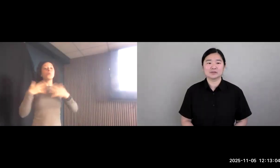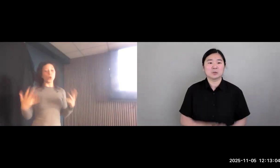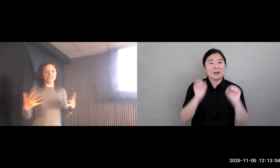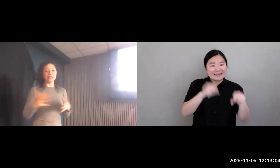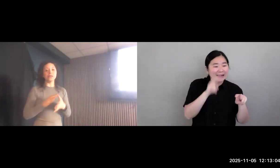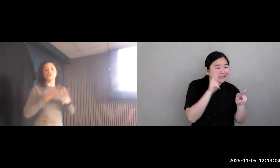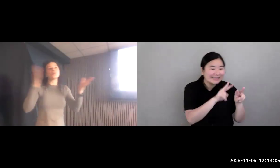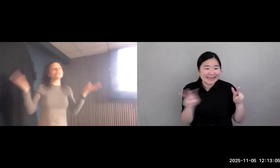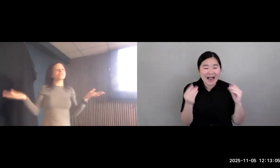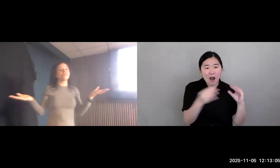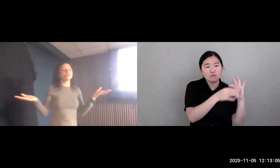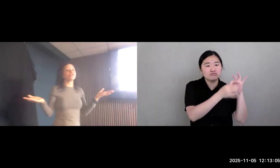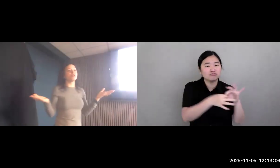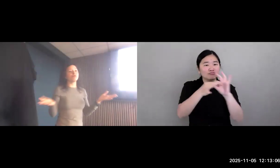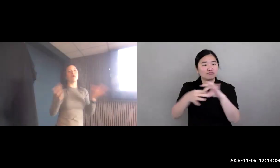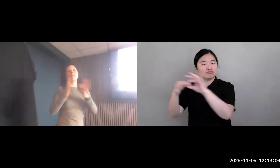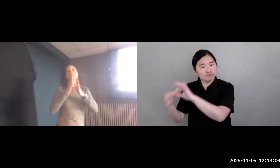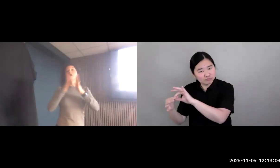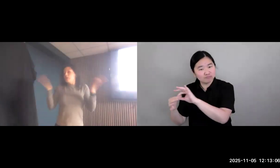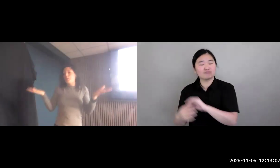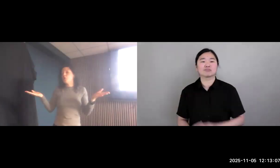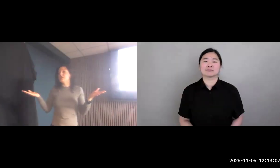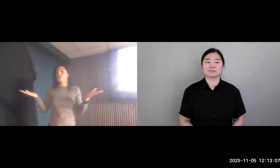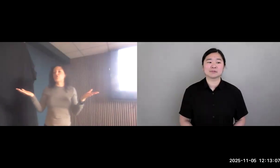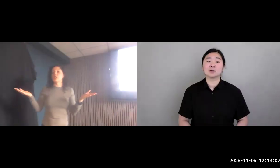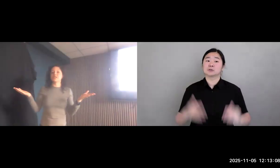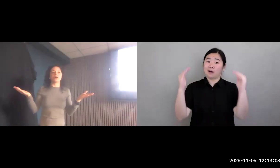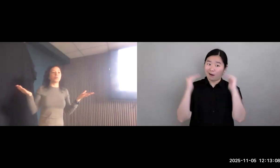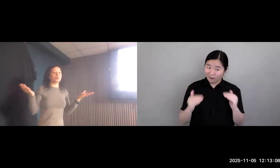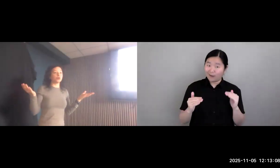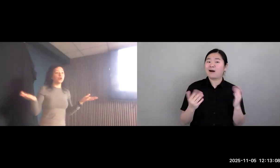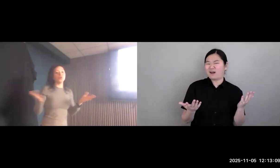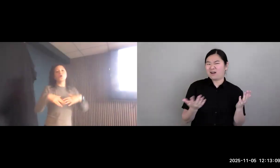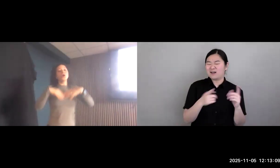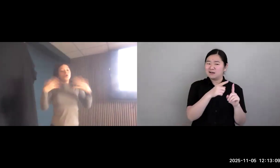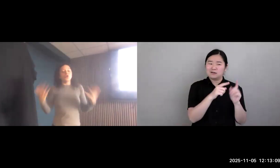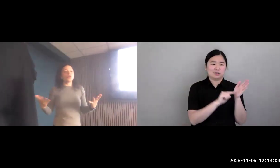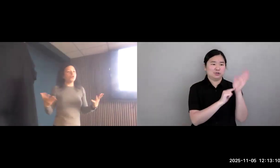pointing, so this is not very different from. The pointing gestures, hearing people use.